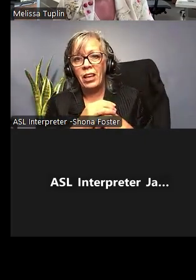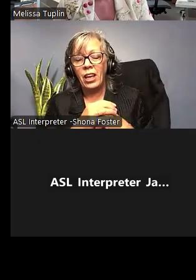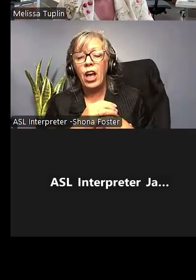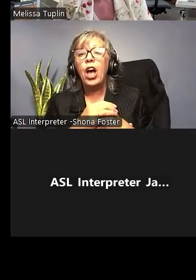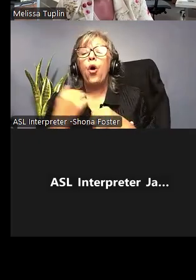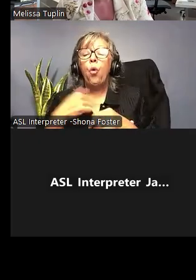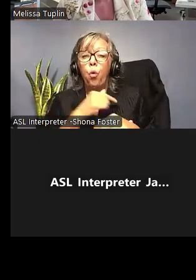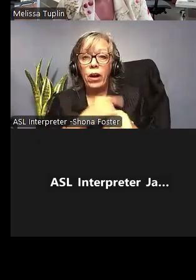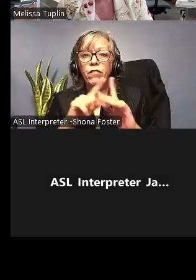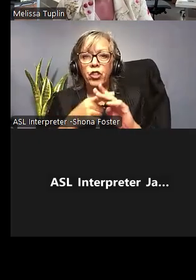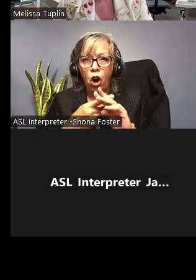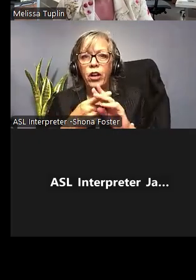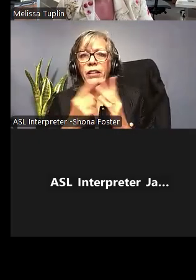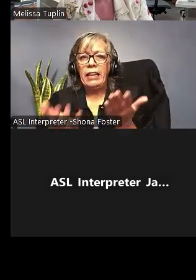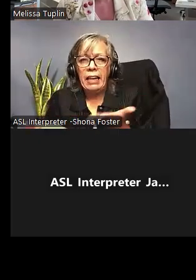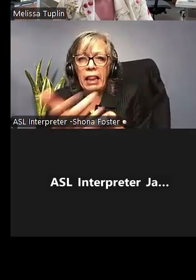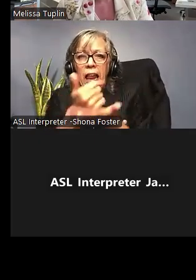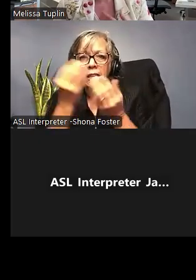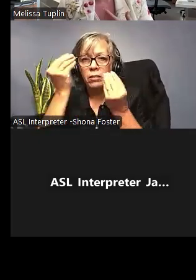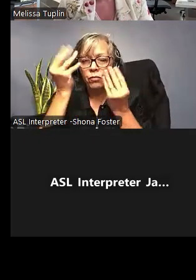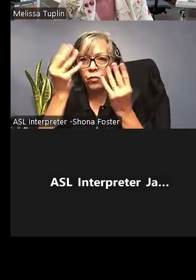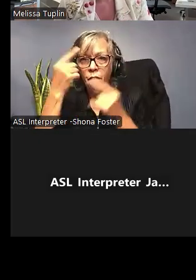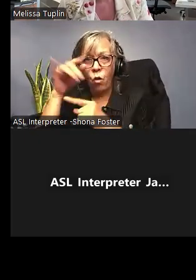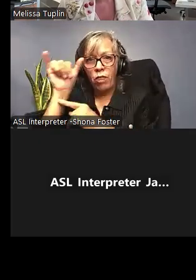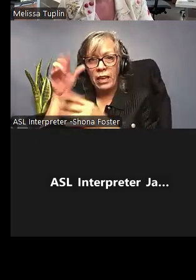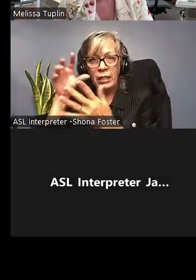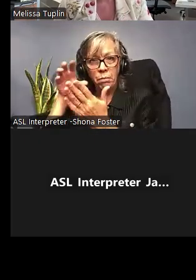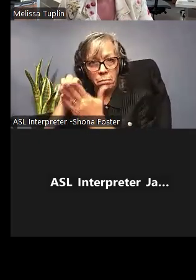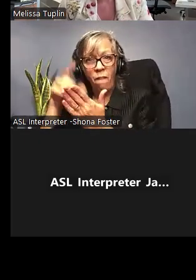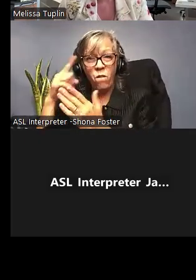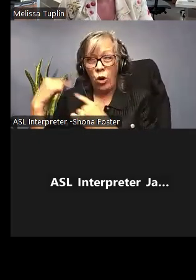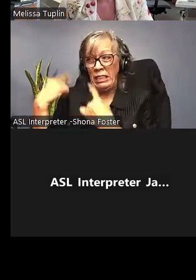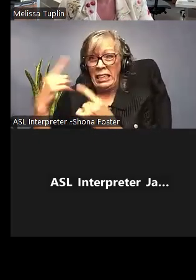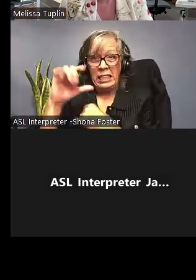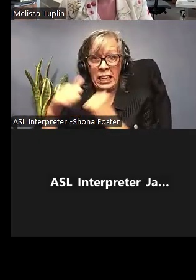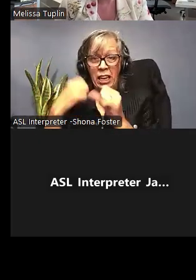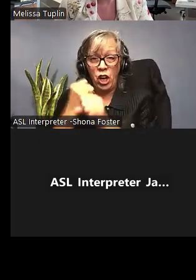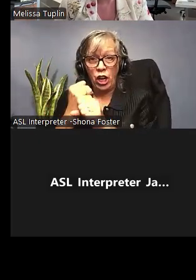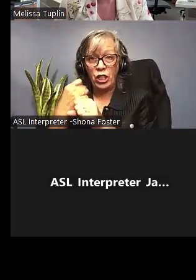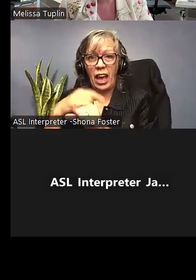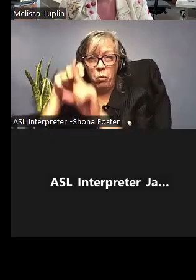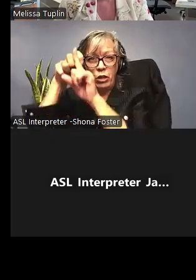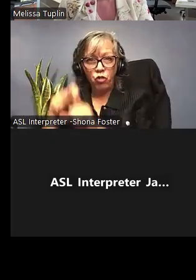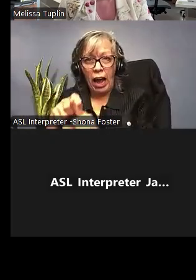collected data through this section for over a decade and track it on a comparative basis,